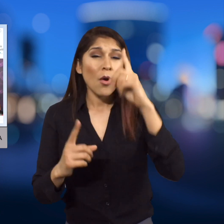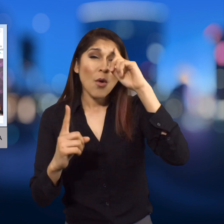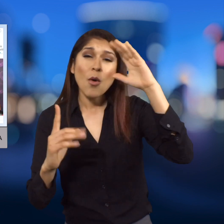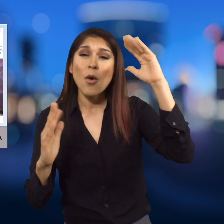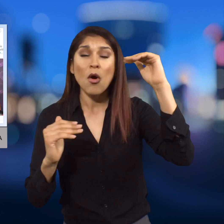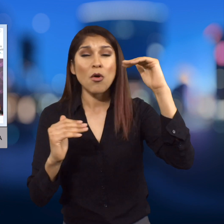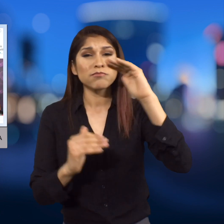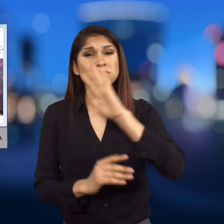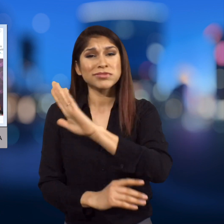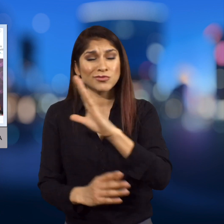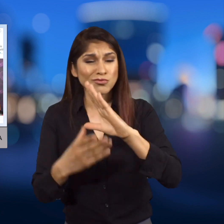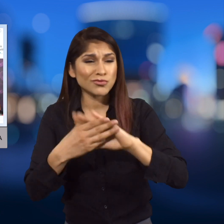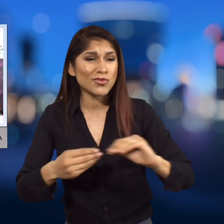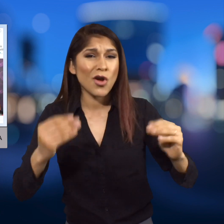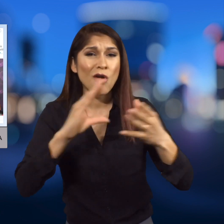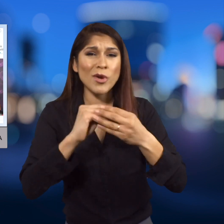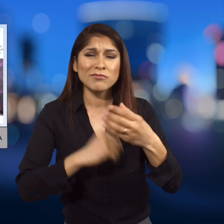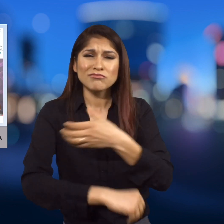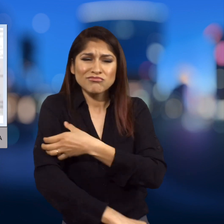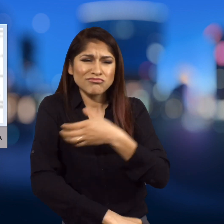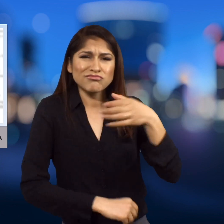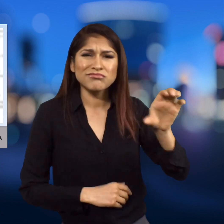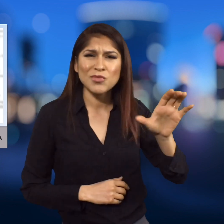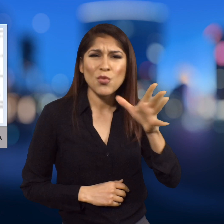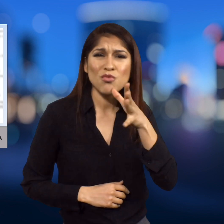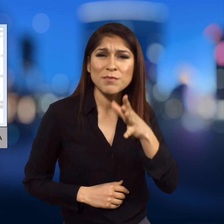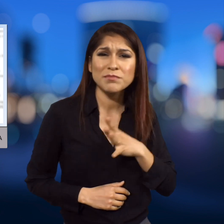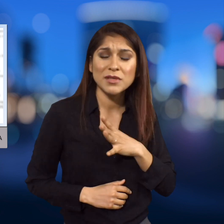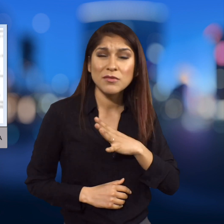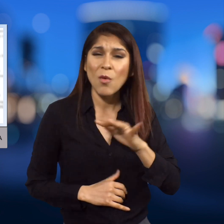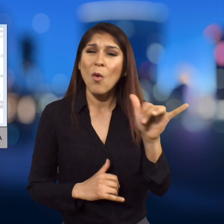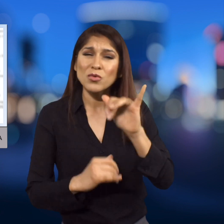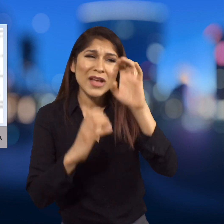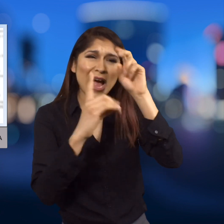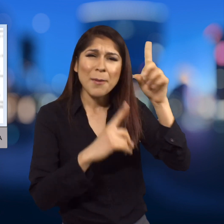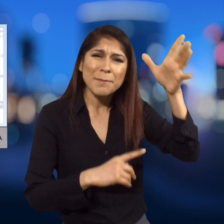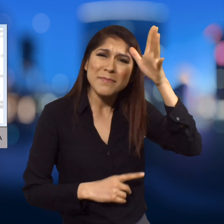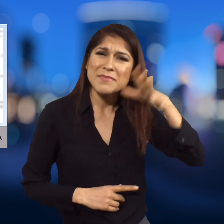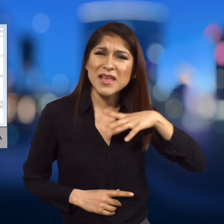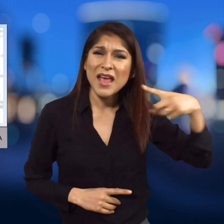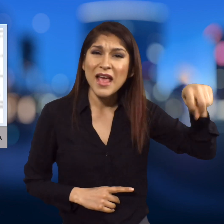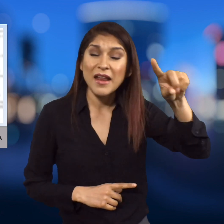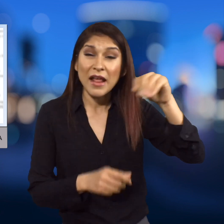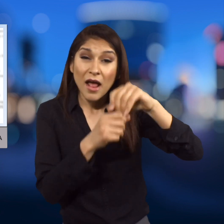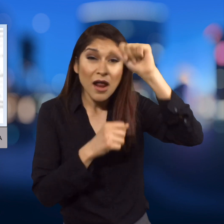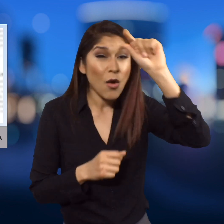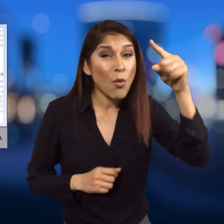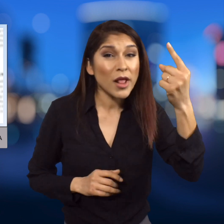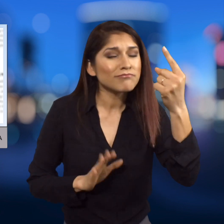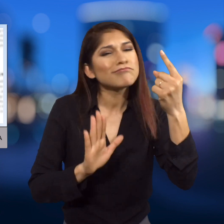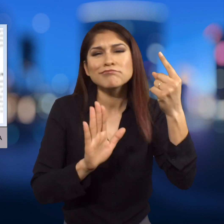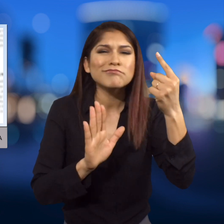He hopes his story will empower women and educate men, not just in India, but around